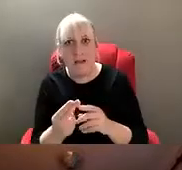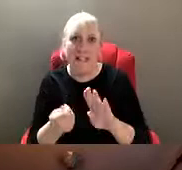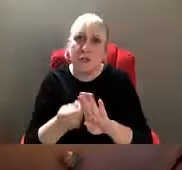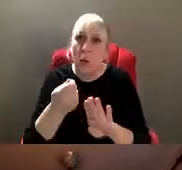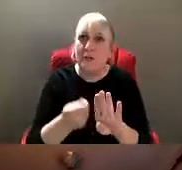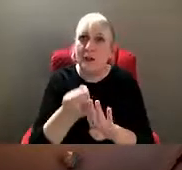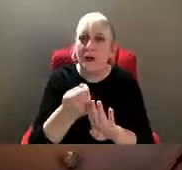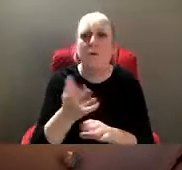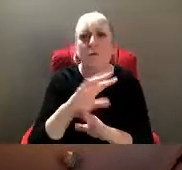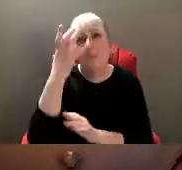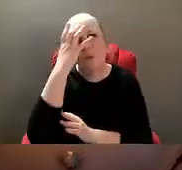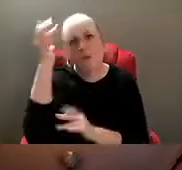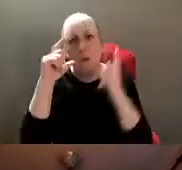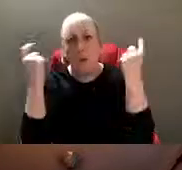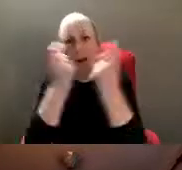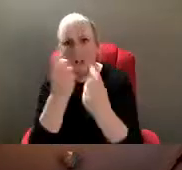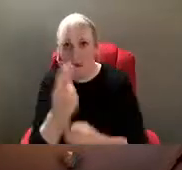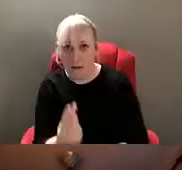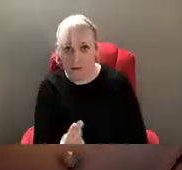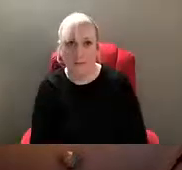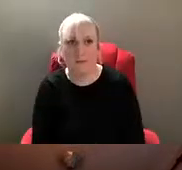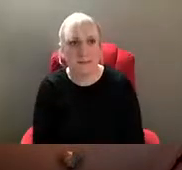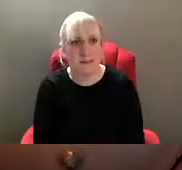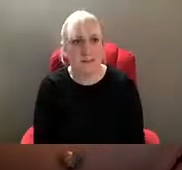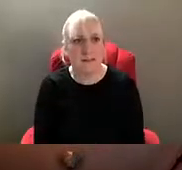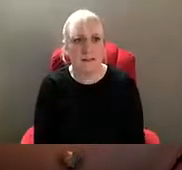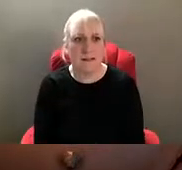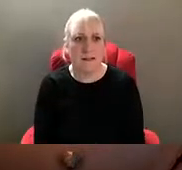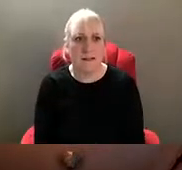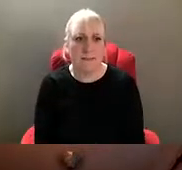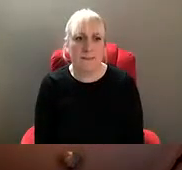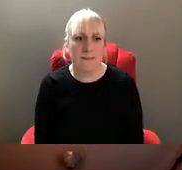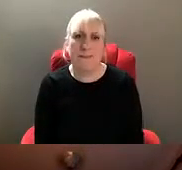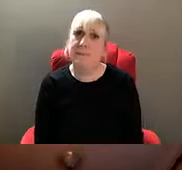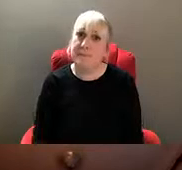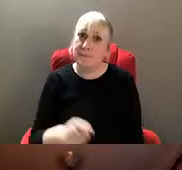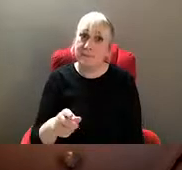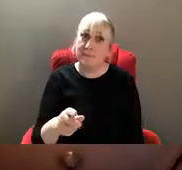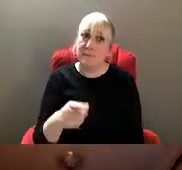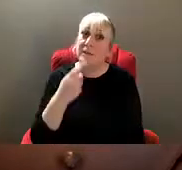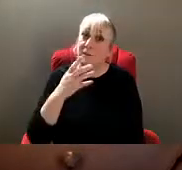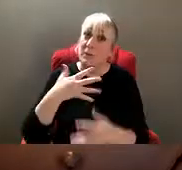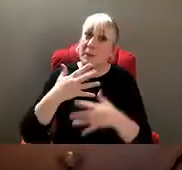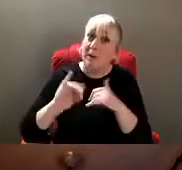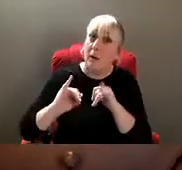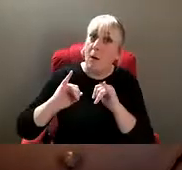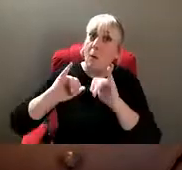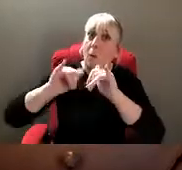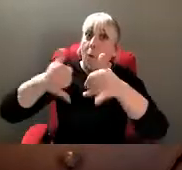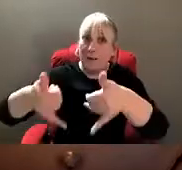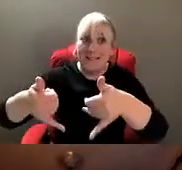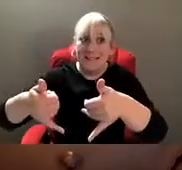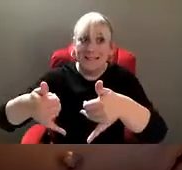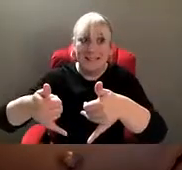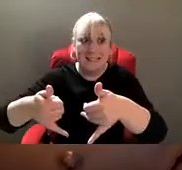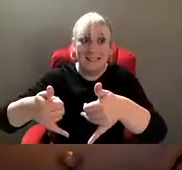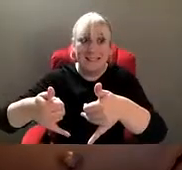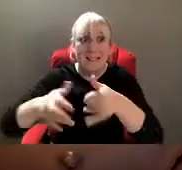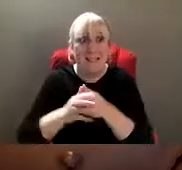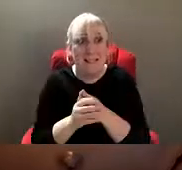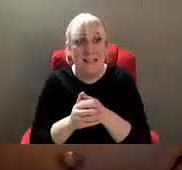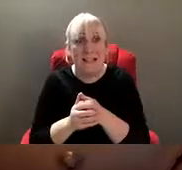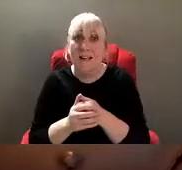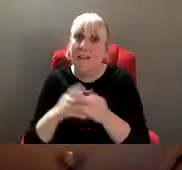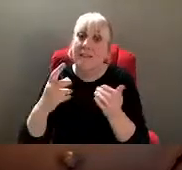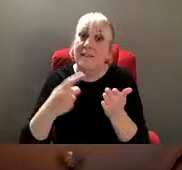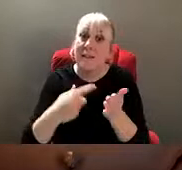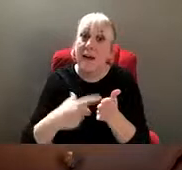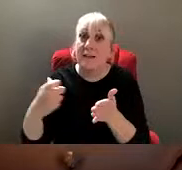of art for which they were she awarded the highest regarded i robbed rca innovation scholarship